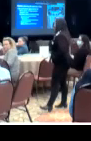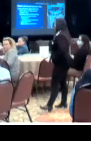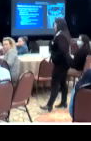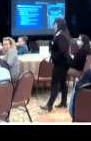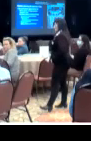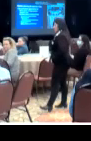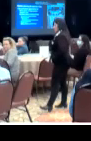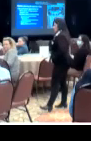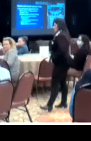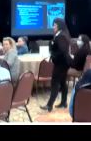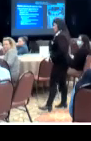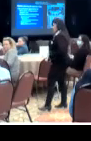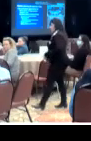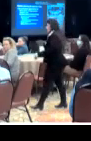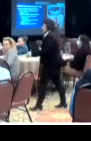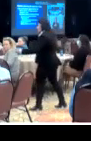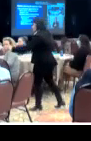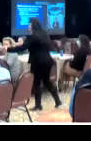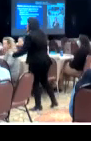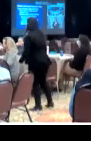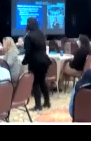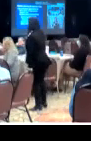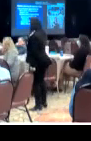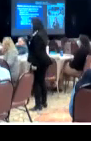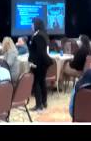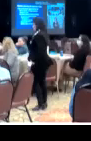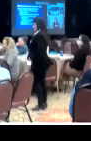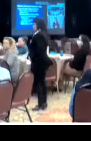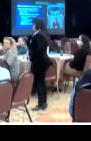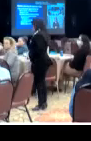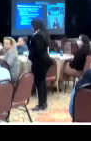roster of them so when our first responders get on campus and as you